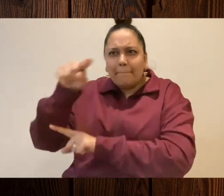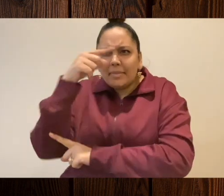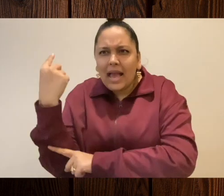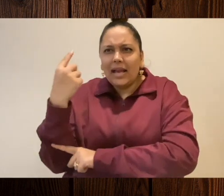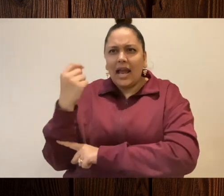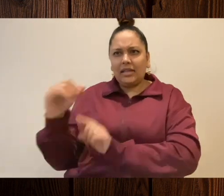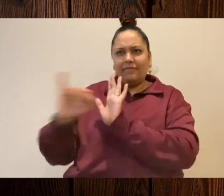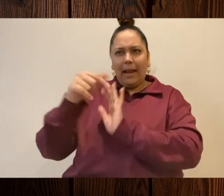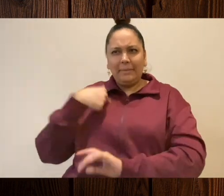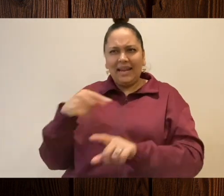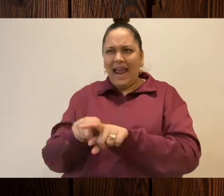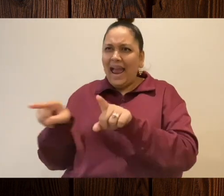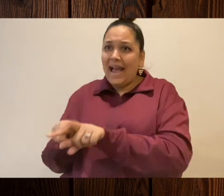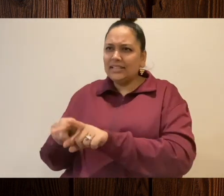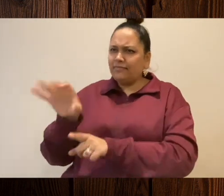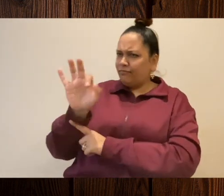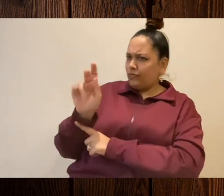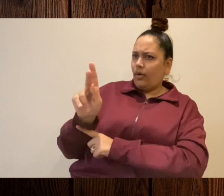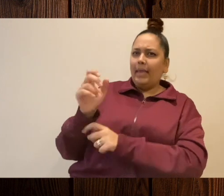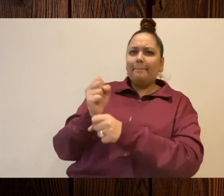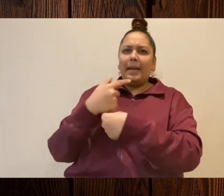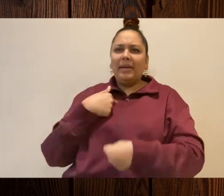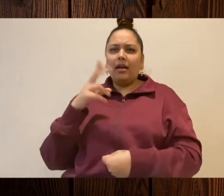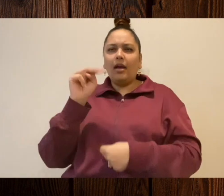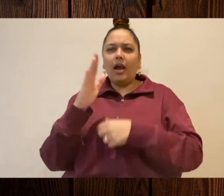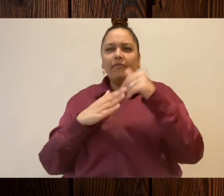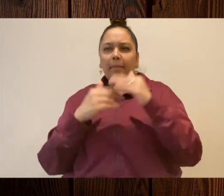connection with audiences, which I do like. [new segment] I see Folk